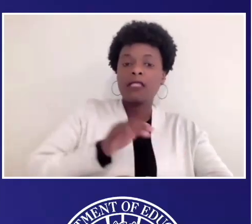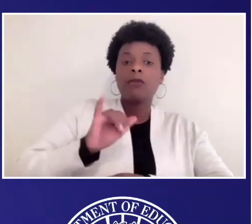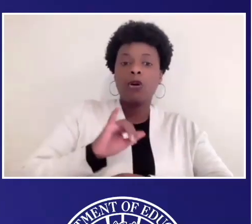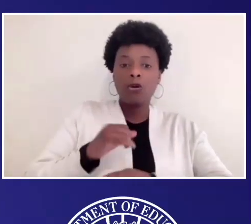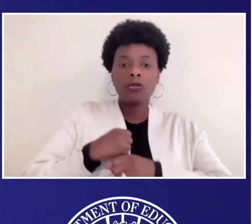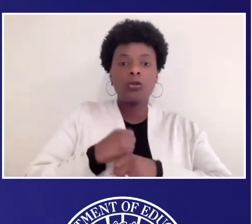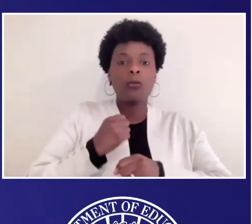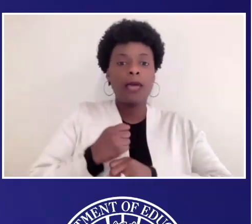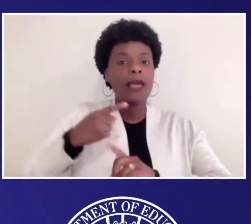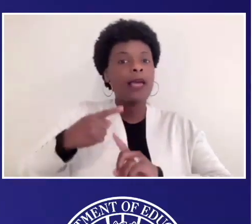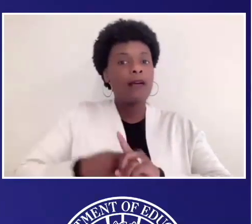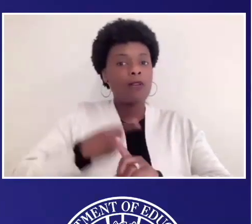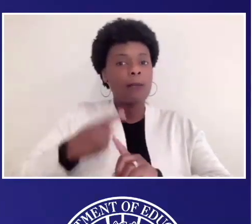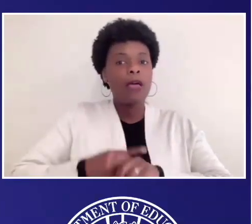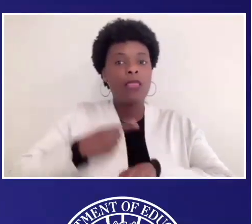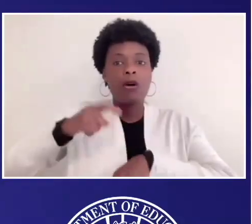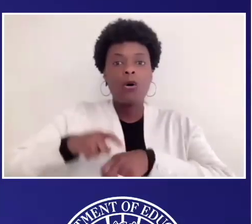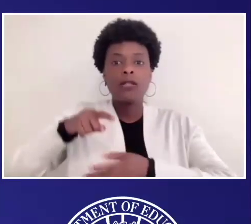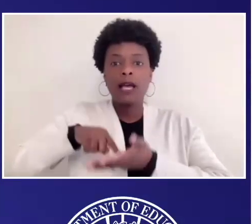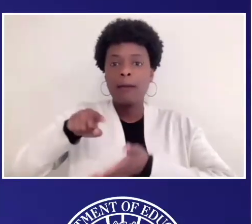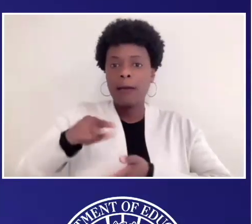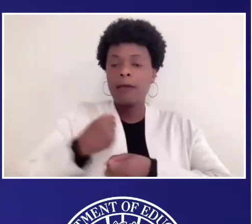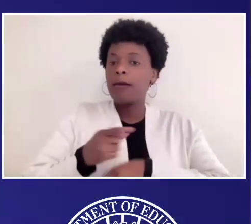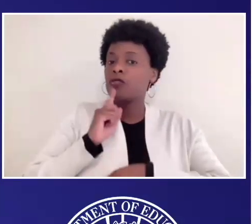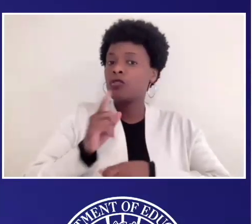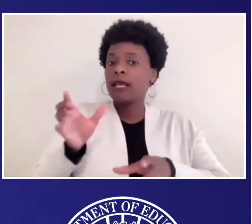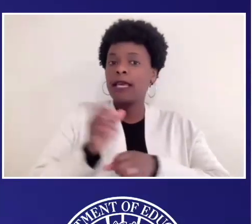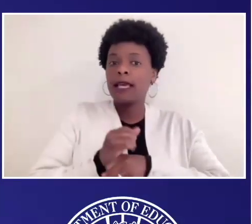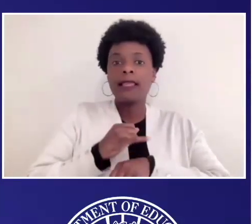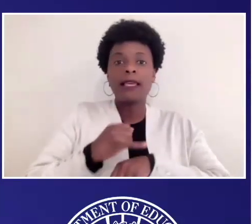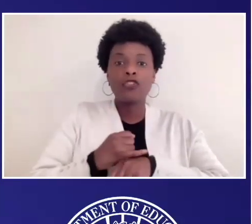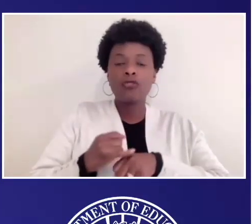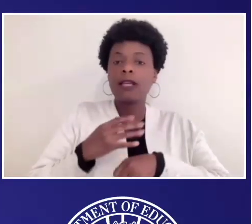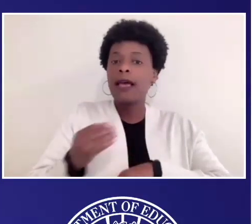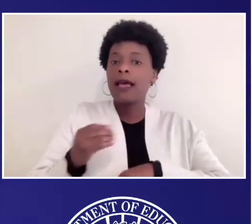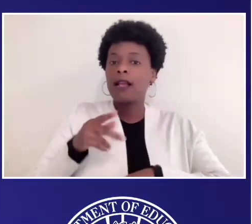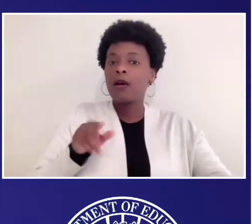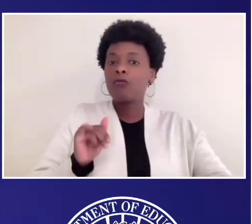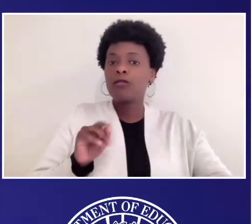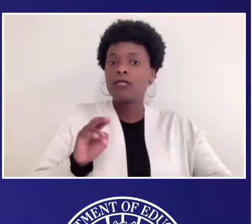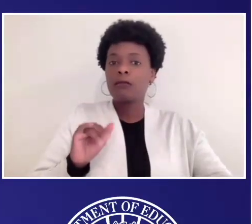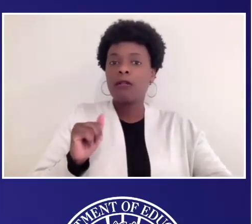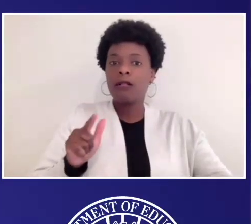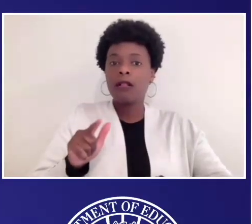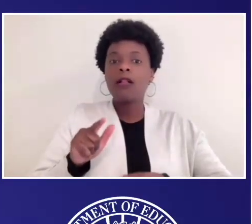making sure that they get the interest and principal subsidies that they should be getting when they make monthly on*time payments. That's my list.